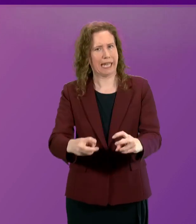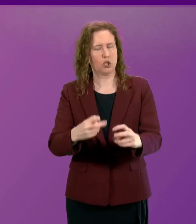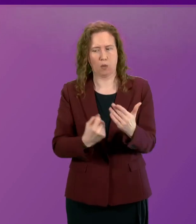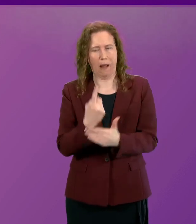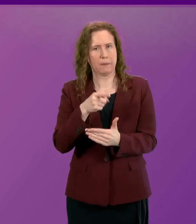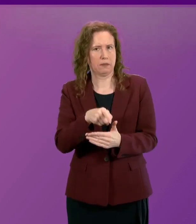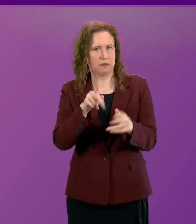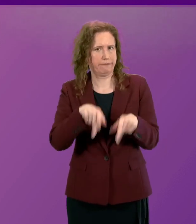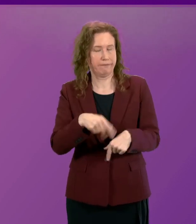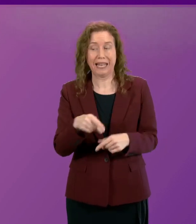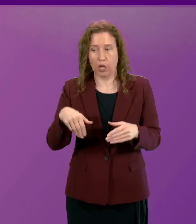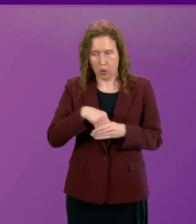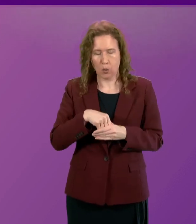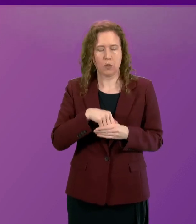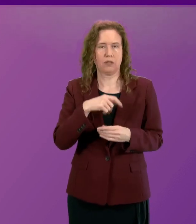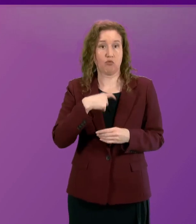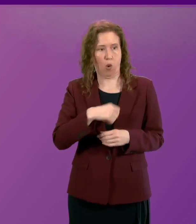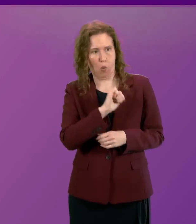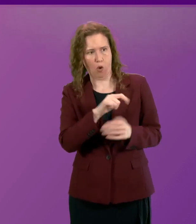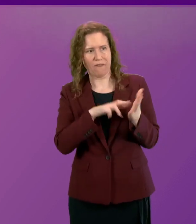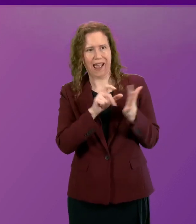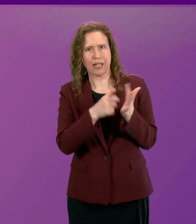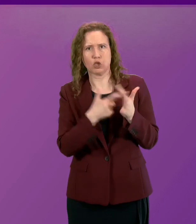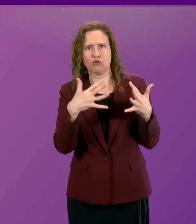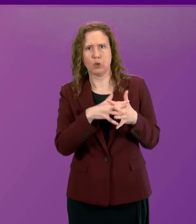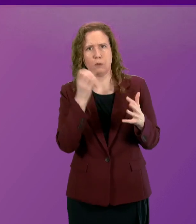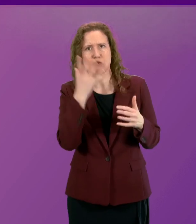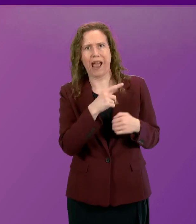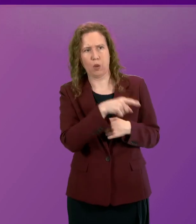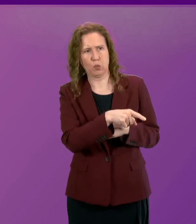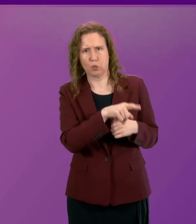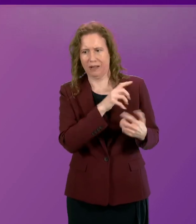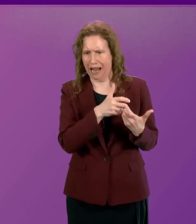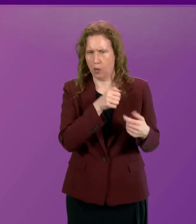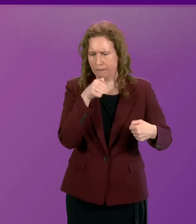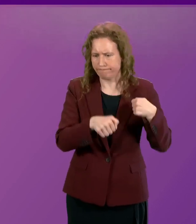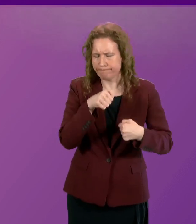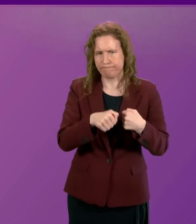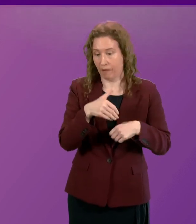which includes the role that Andrew Brown possibly played in it. Does the First Minister share my